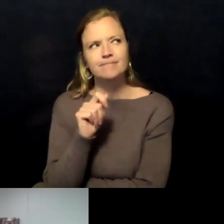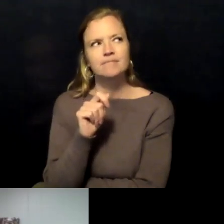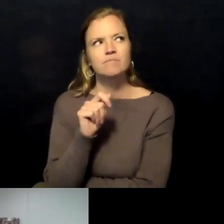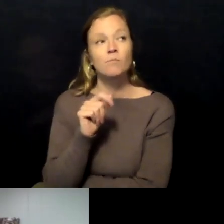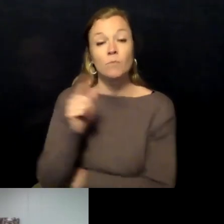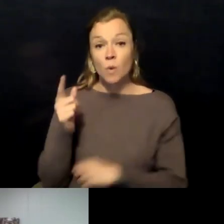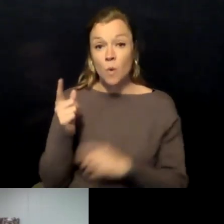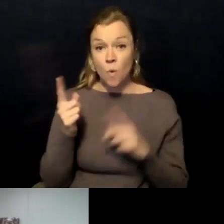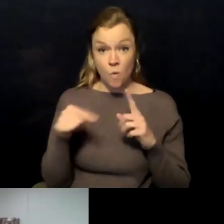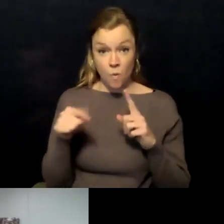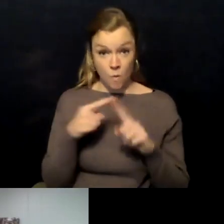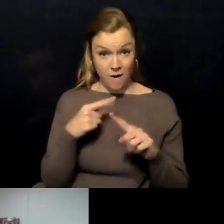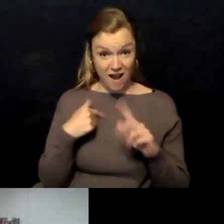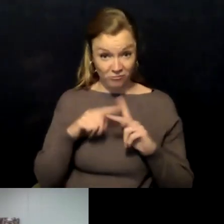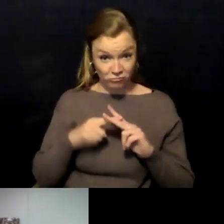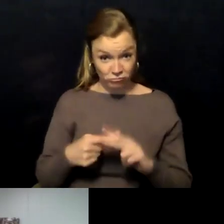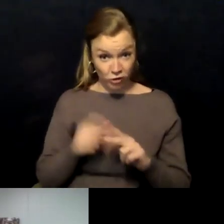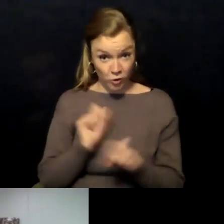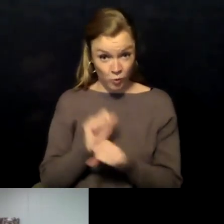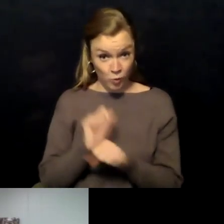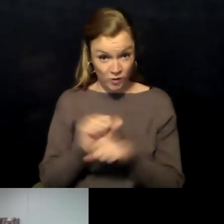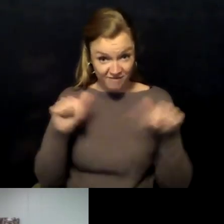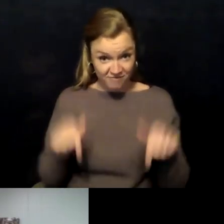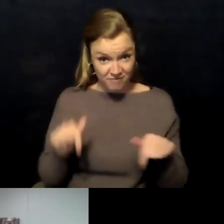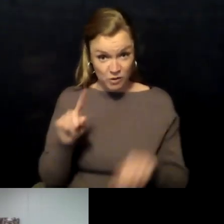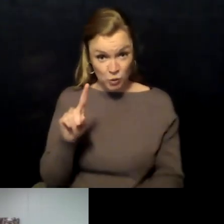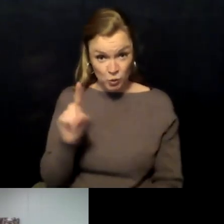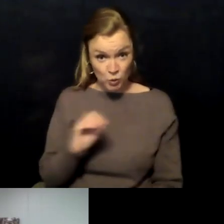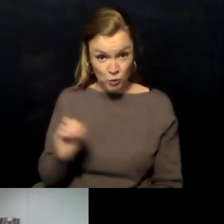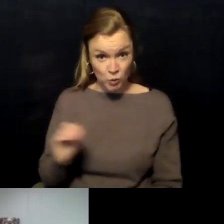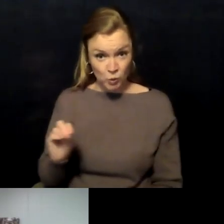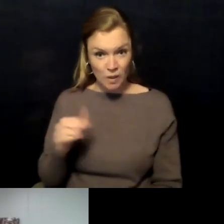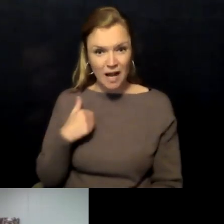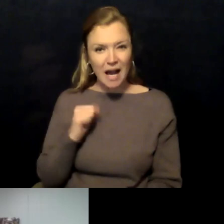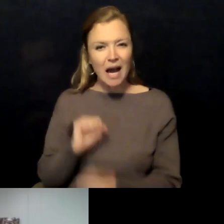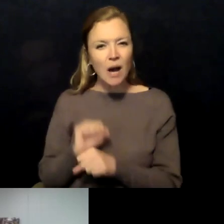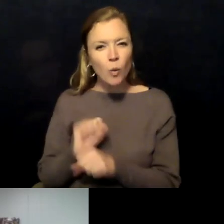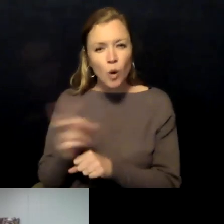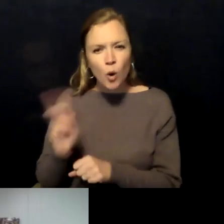at the Zoo, I worked in the Amazonia exhibit pretty